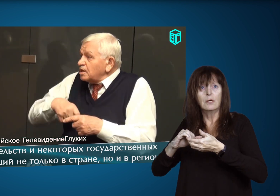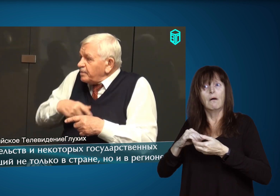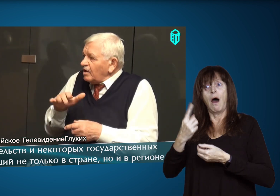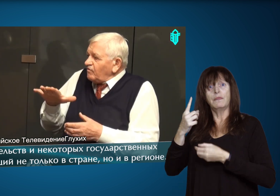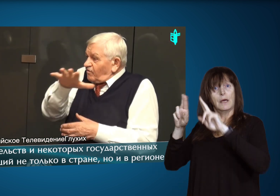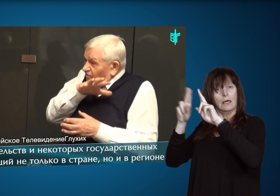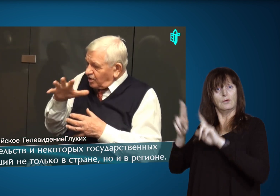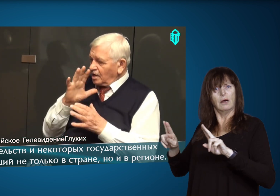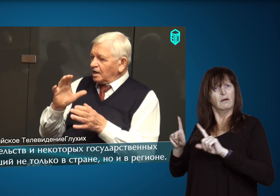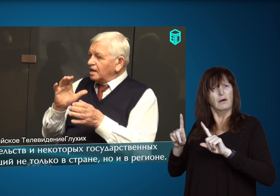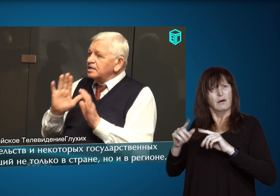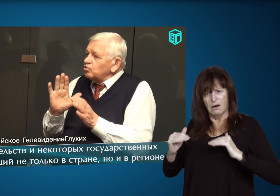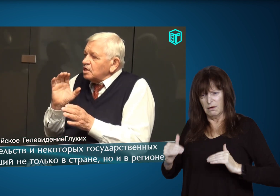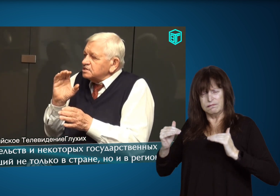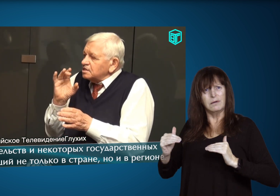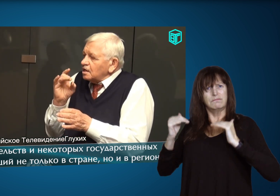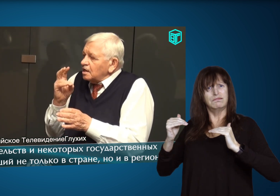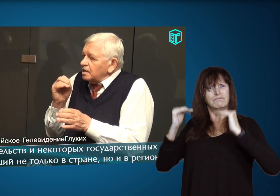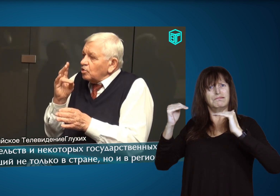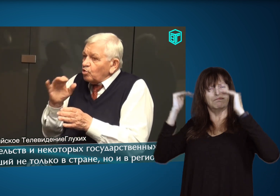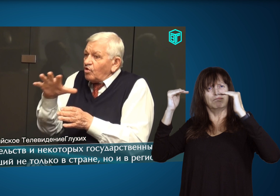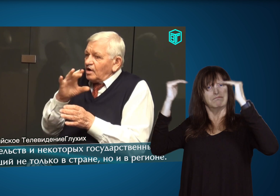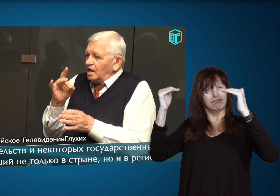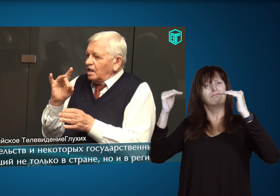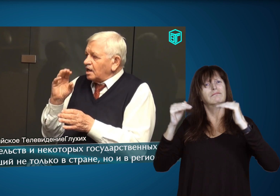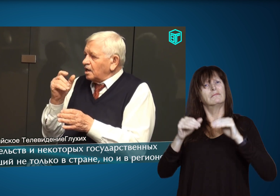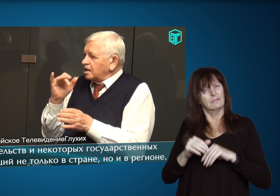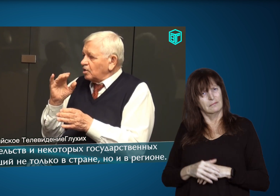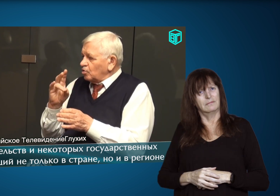not only at the international, but at the regional level as well.